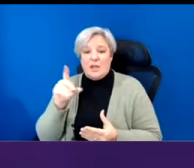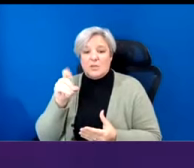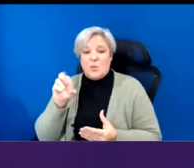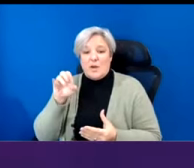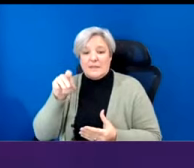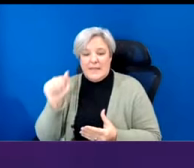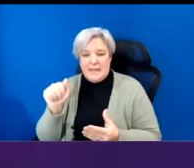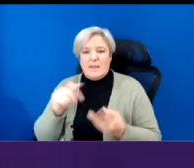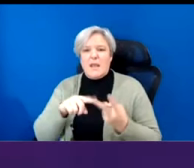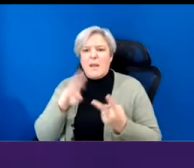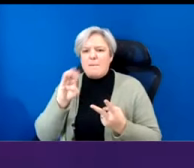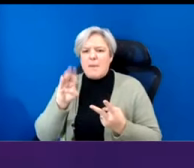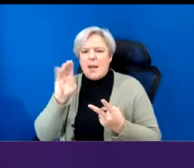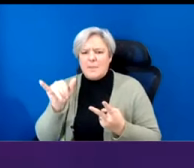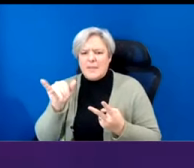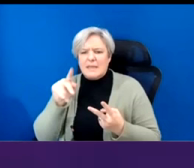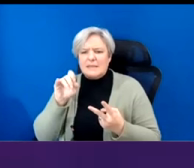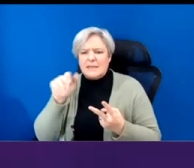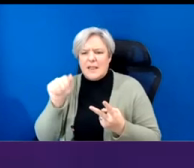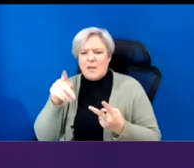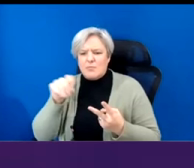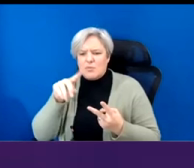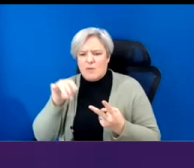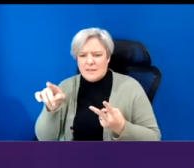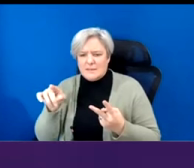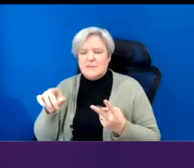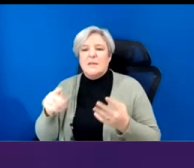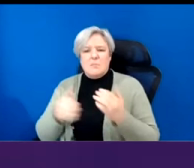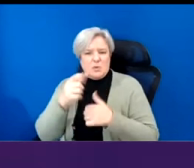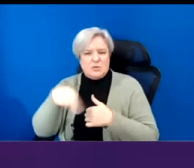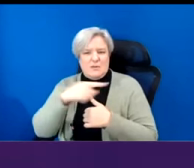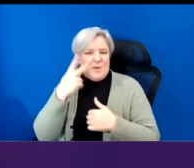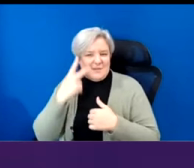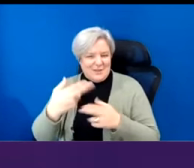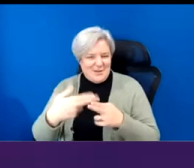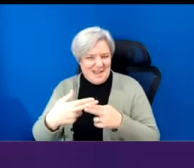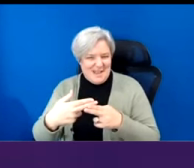Bobbie Tello Perez, who most of you have seen her name in your emails.